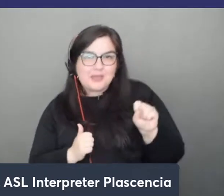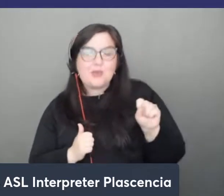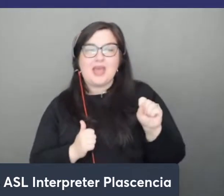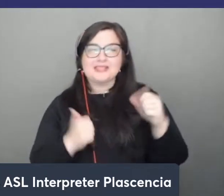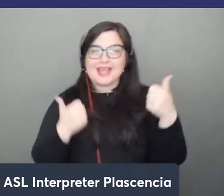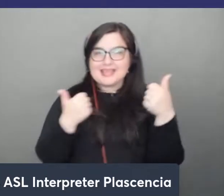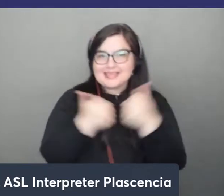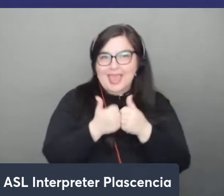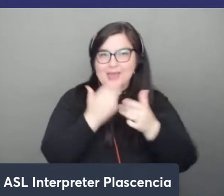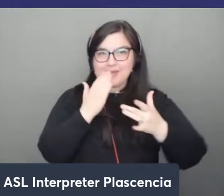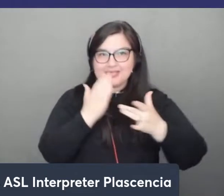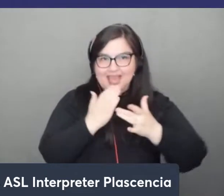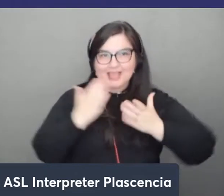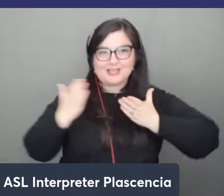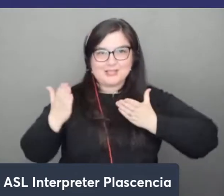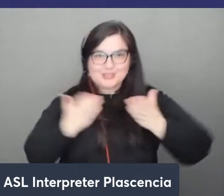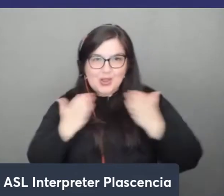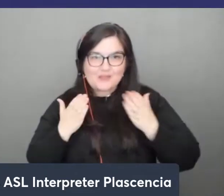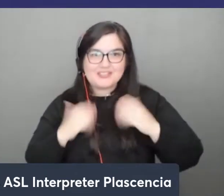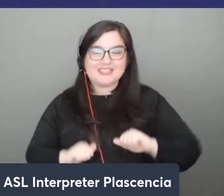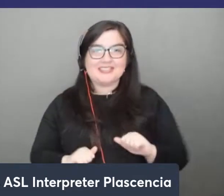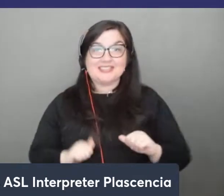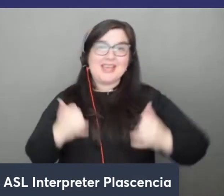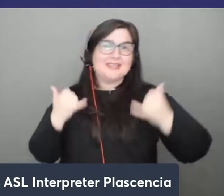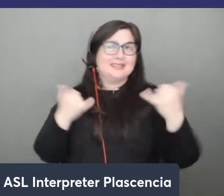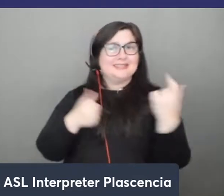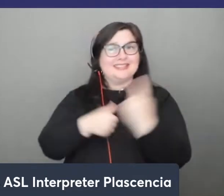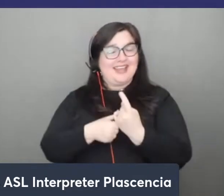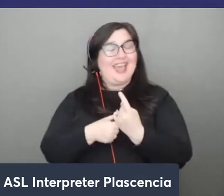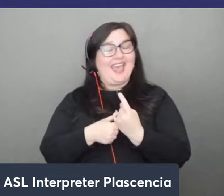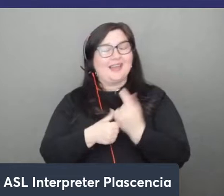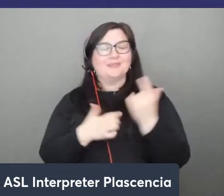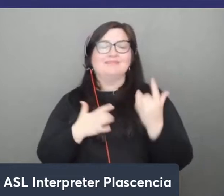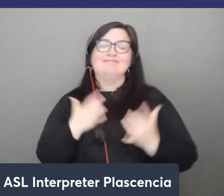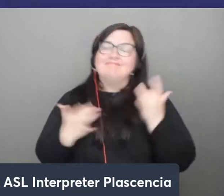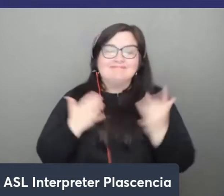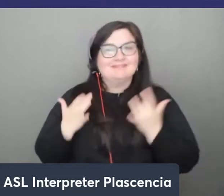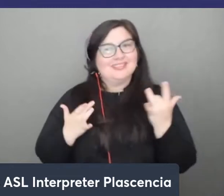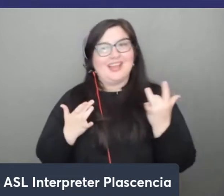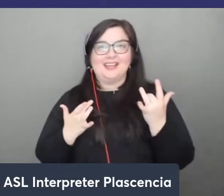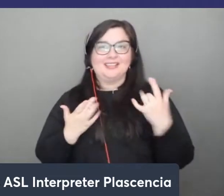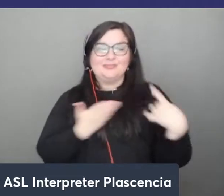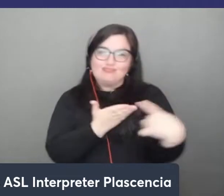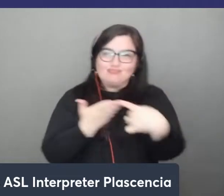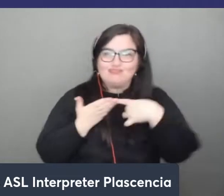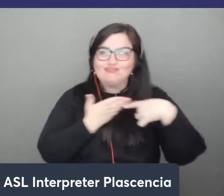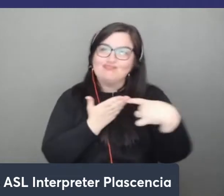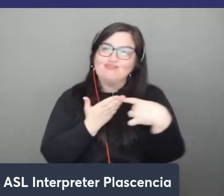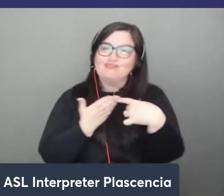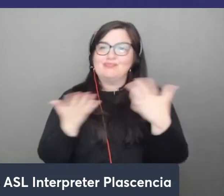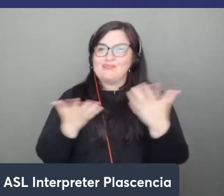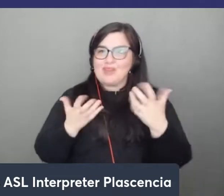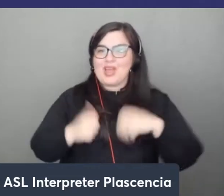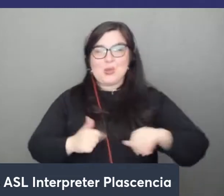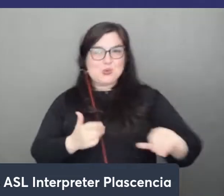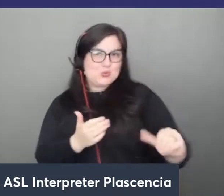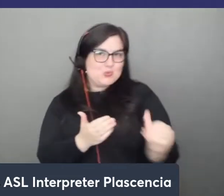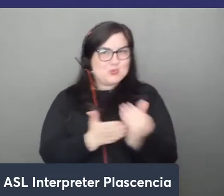and today I'm super excited to talk to you guys about our newest open source solution